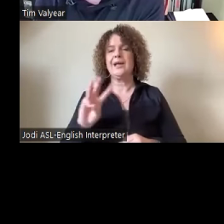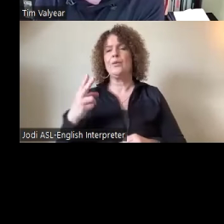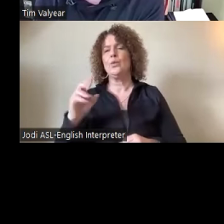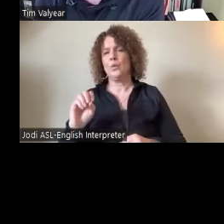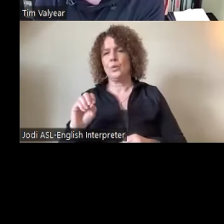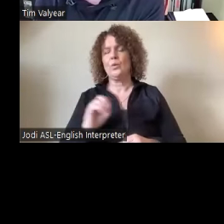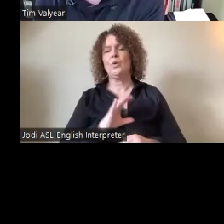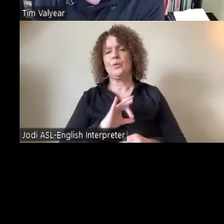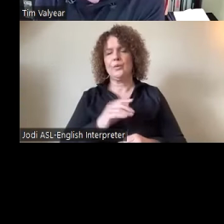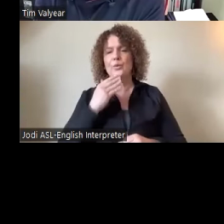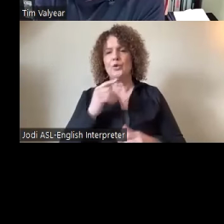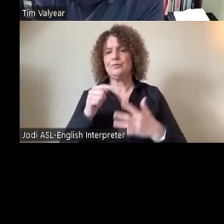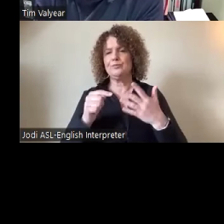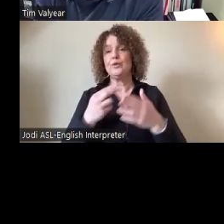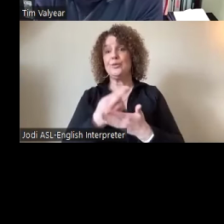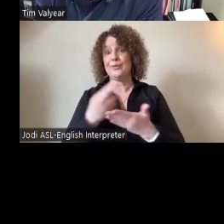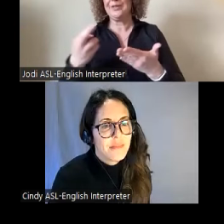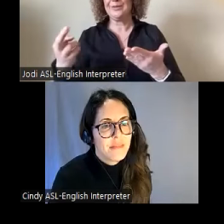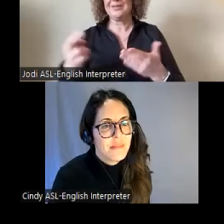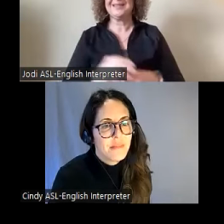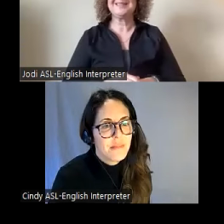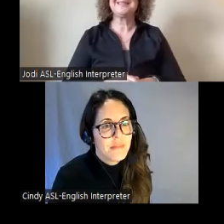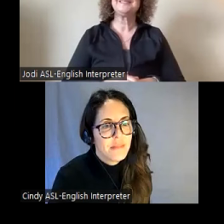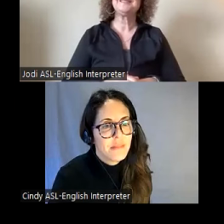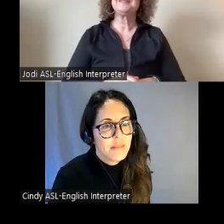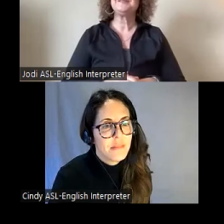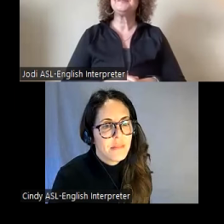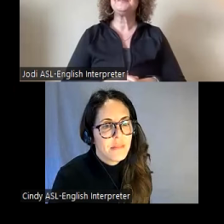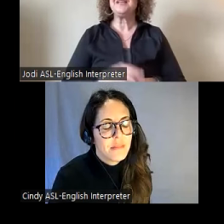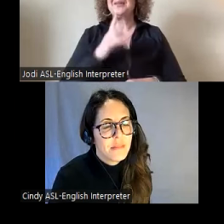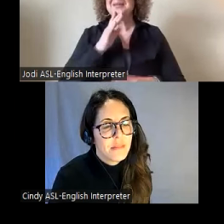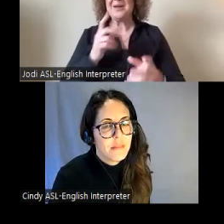public health guidelines. COVID-19 Ontario is a great